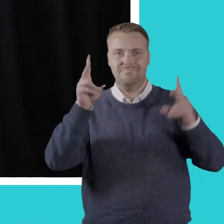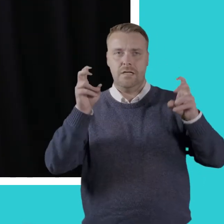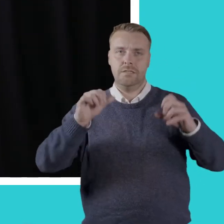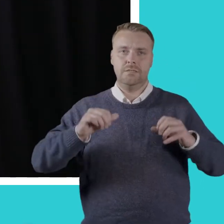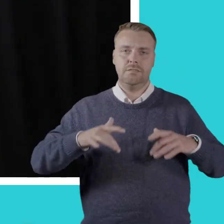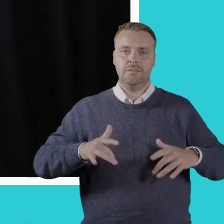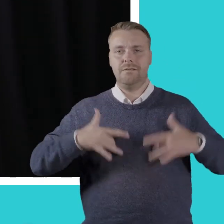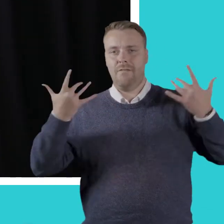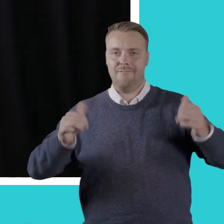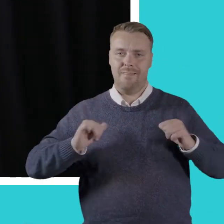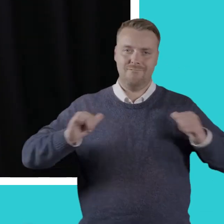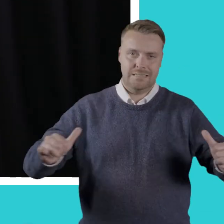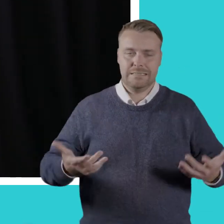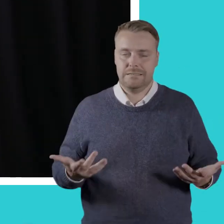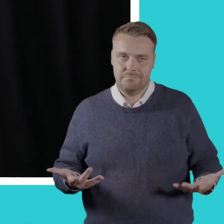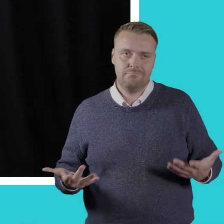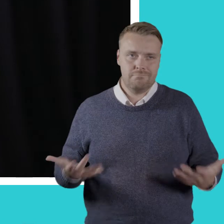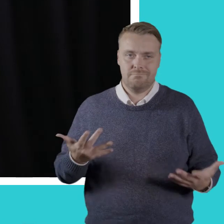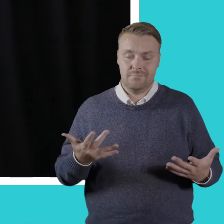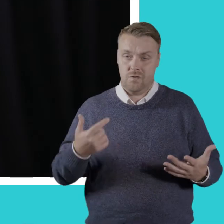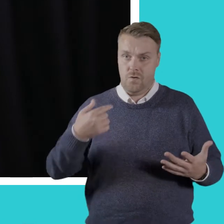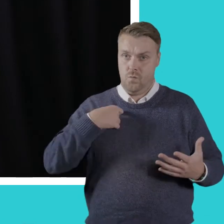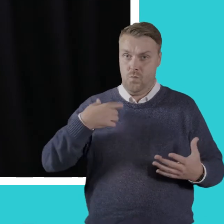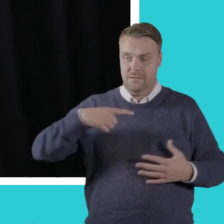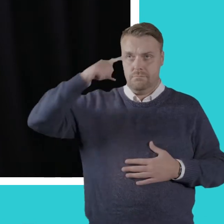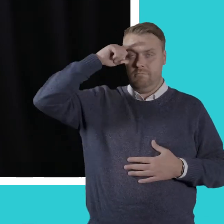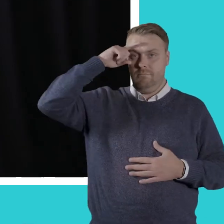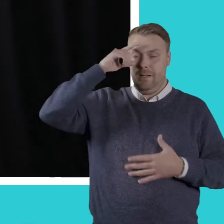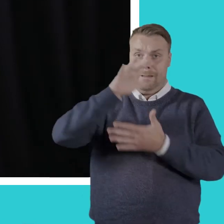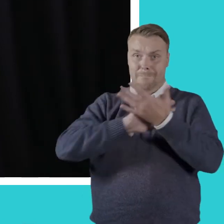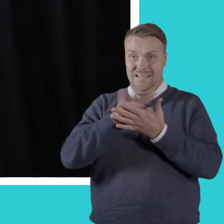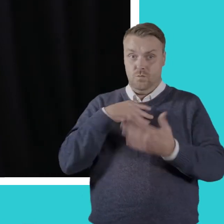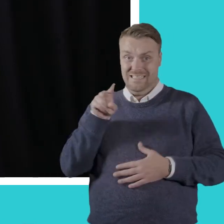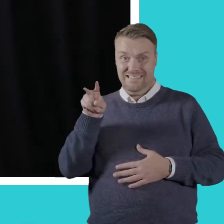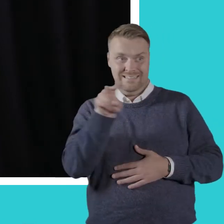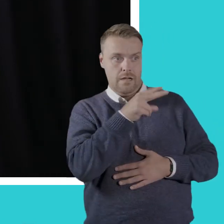you know? And with that means that we inadvertently see others as a threat to us okay?